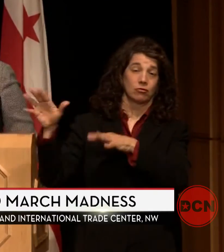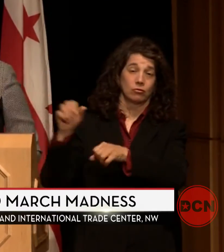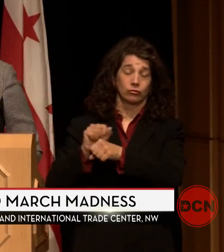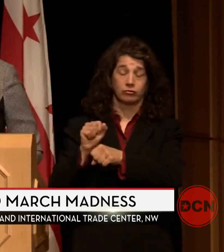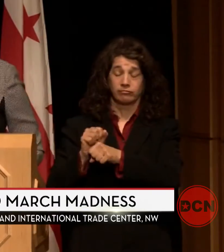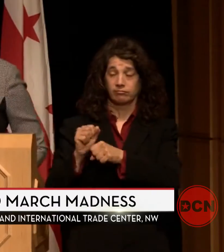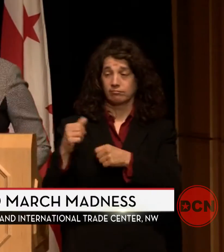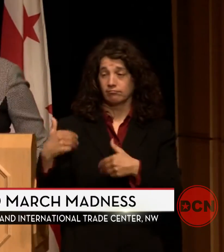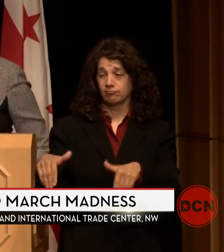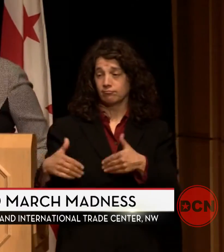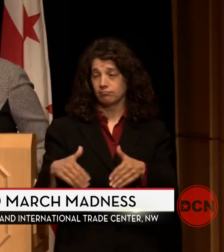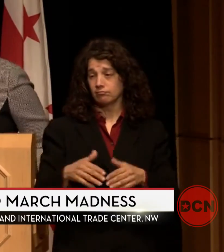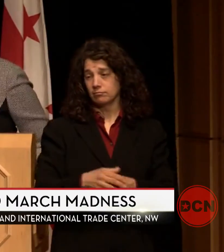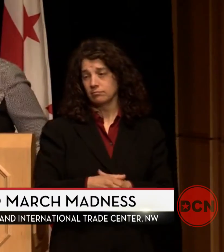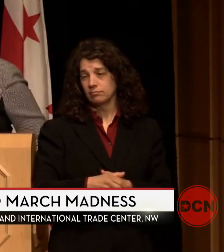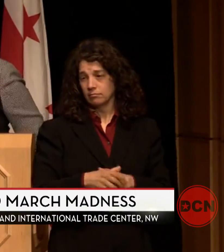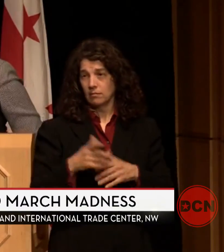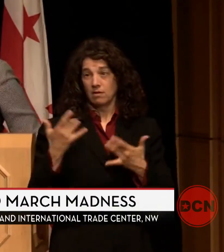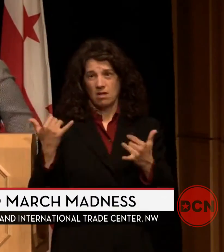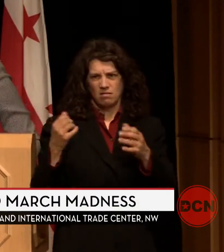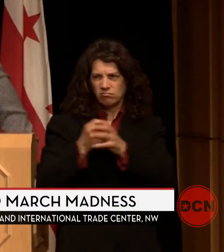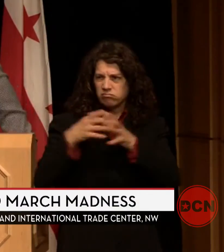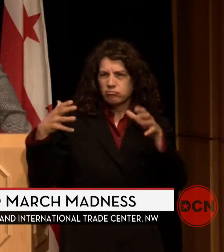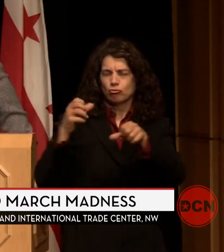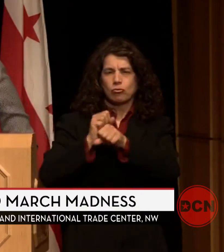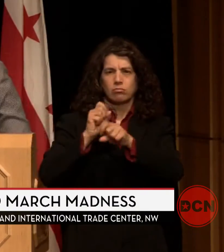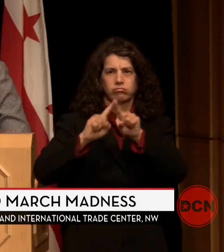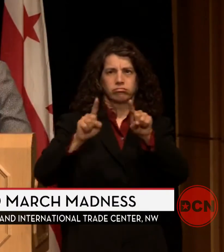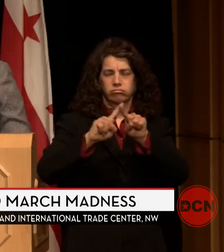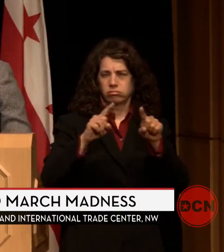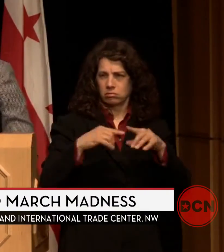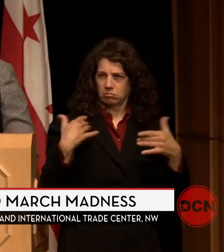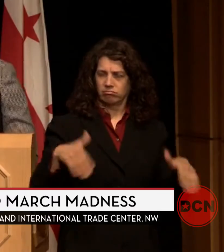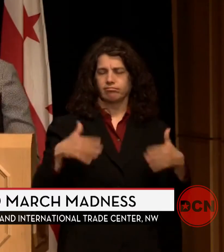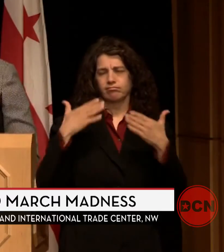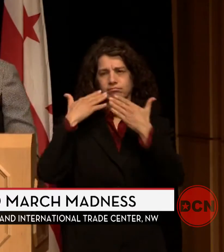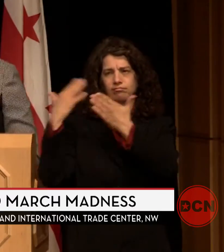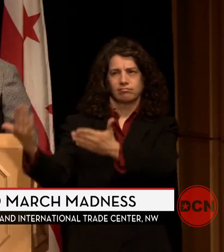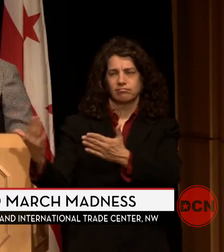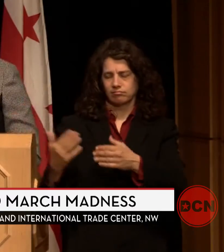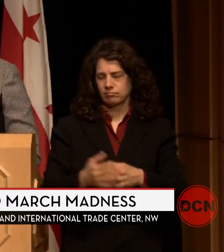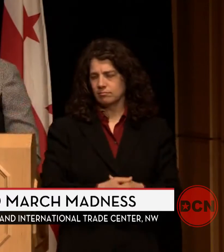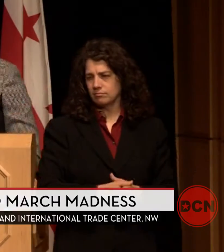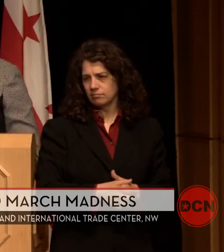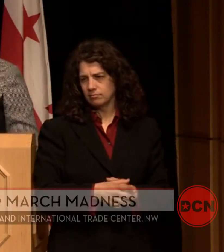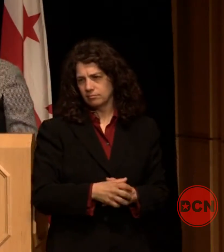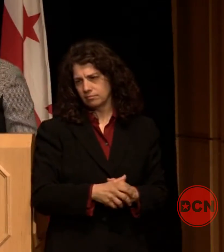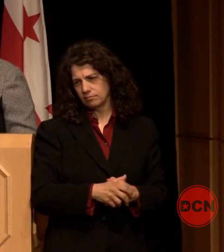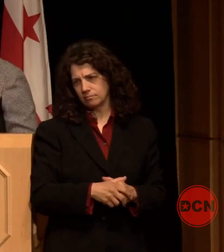WE ALSO HAVE A COMMITMENT TO TRANSPARENCY, AND